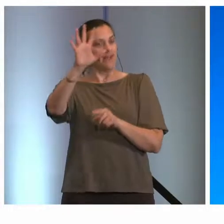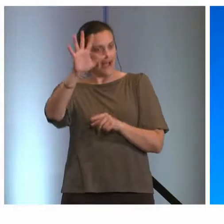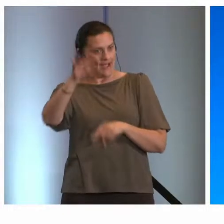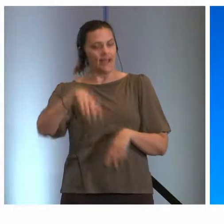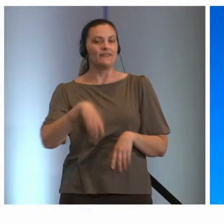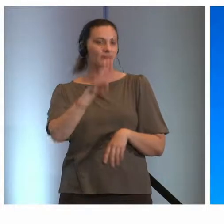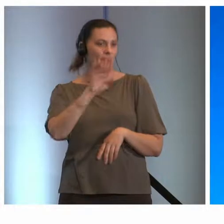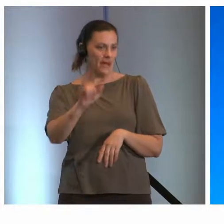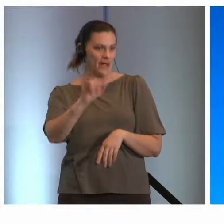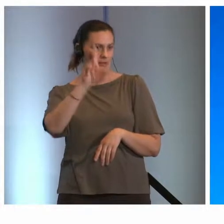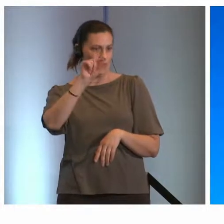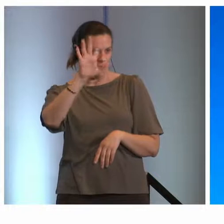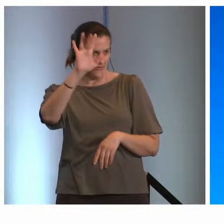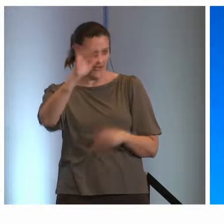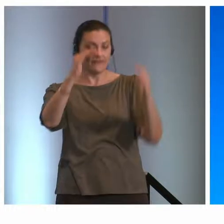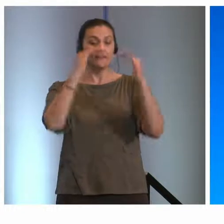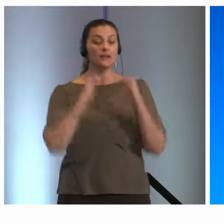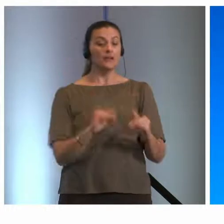Double percent of Black and Hispanic LatinX leaders to 12. 5